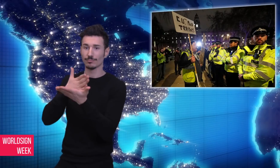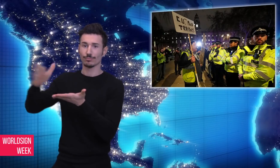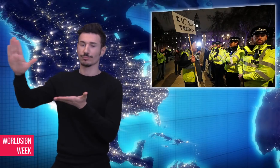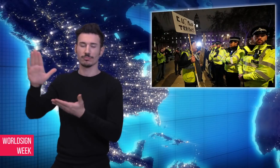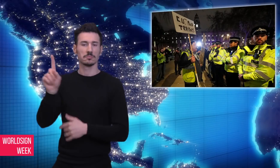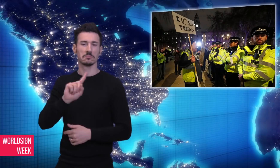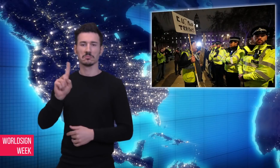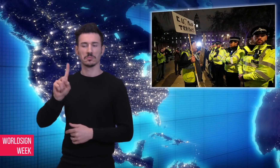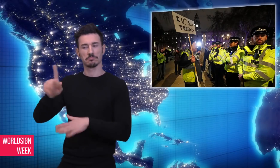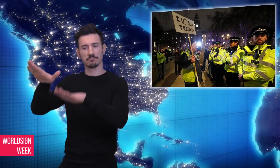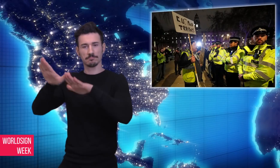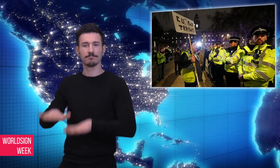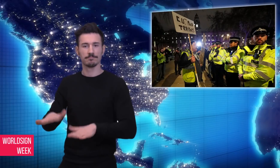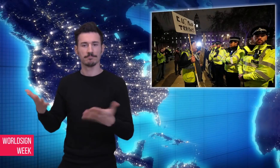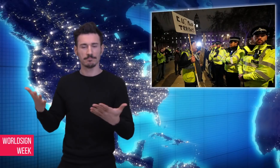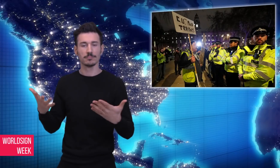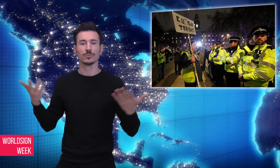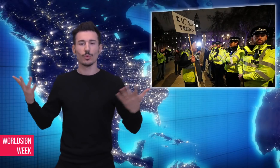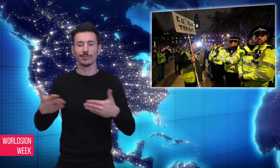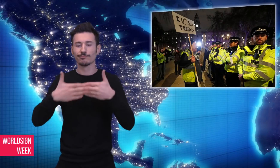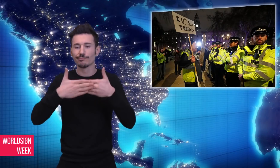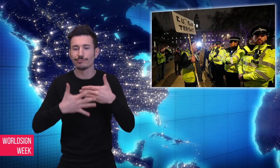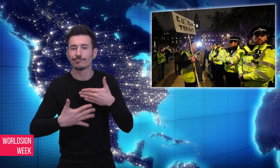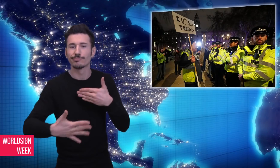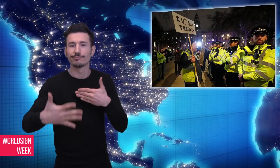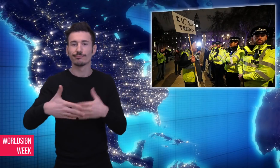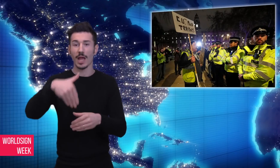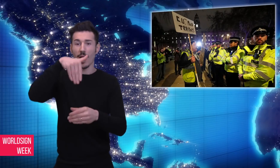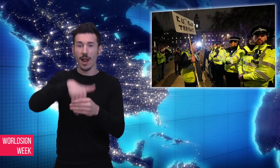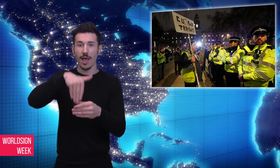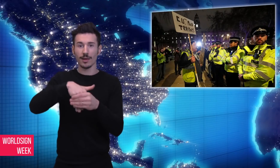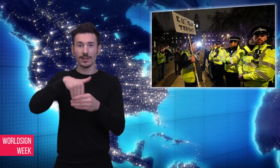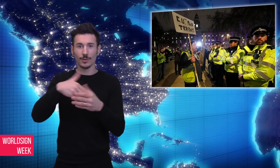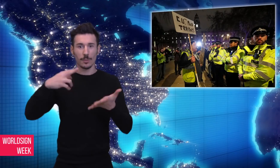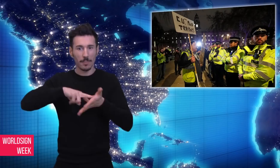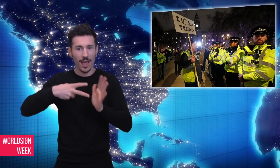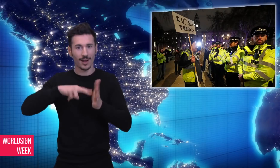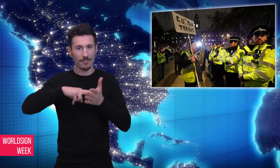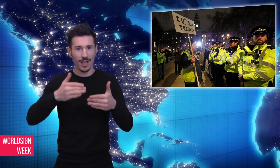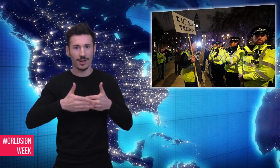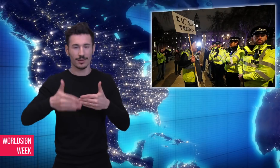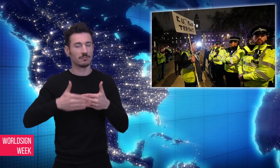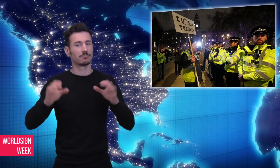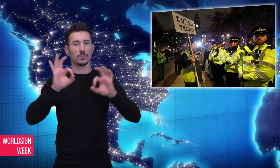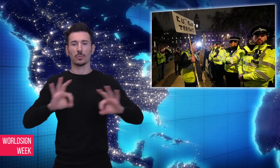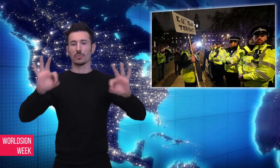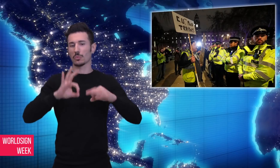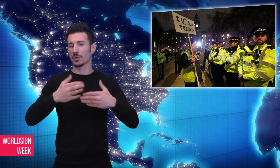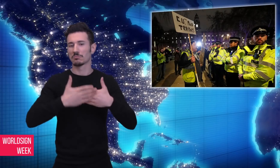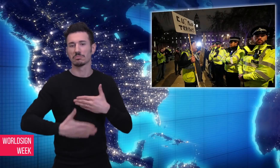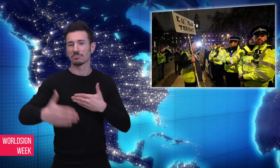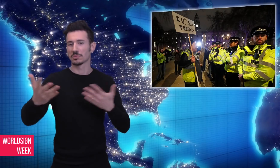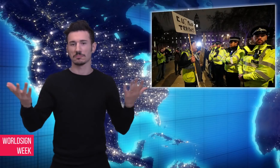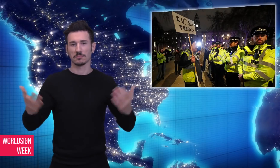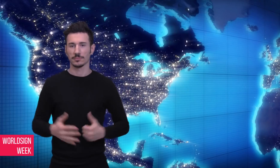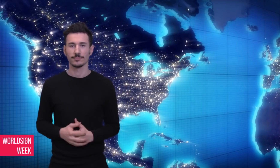Prime Minister Theresa May survived non-confidence vote. No election will be called.